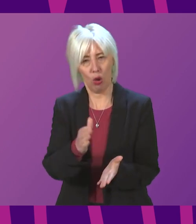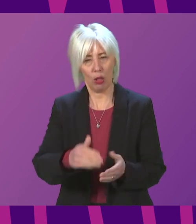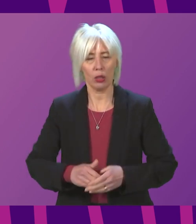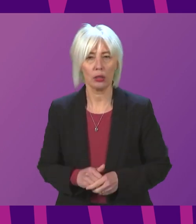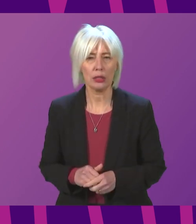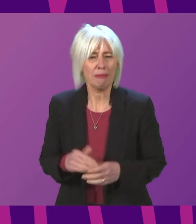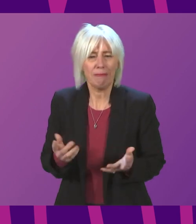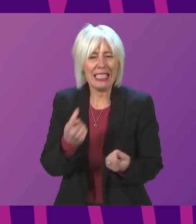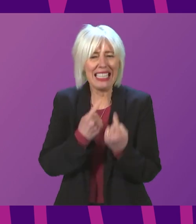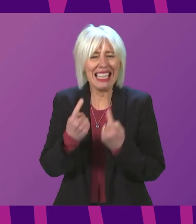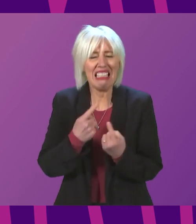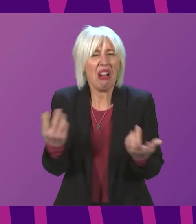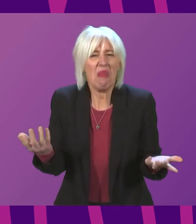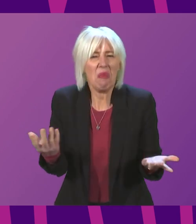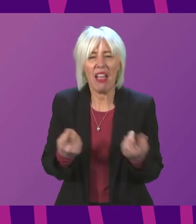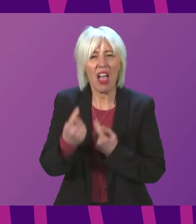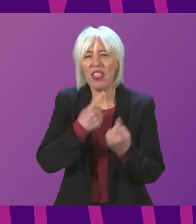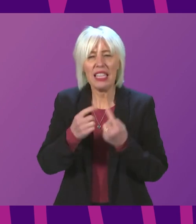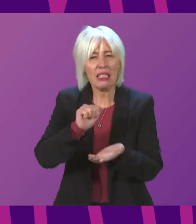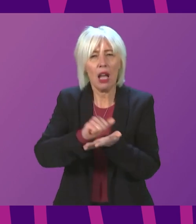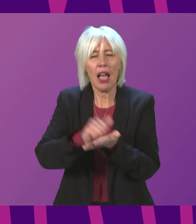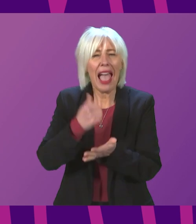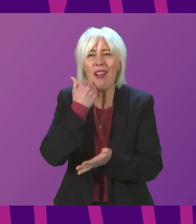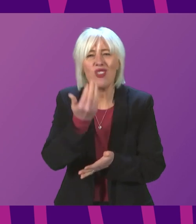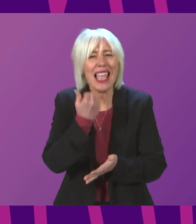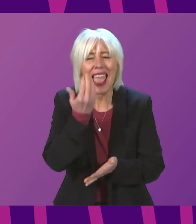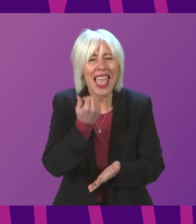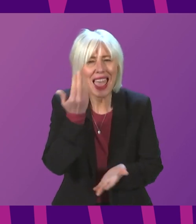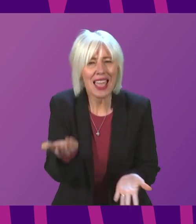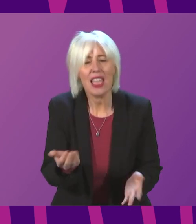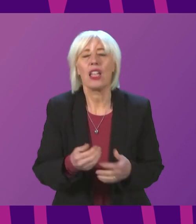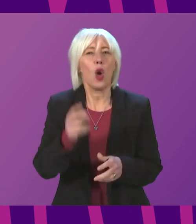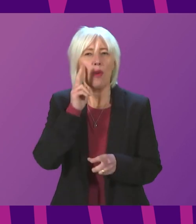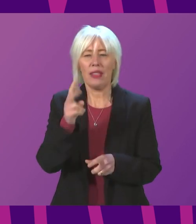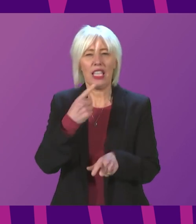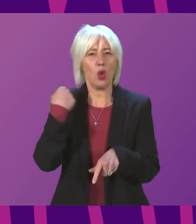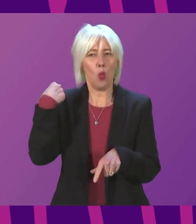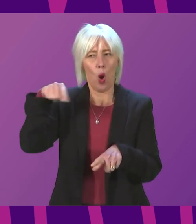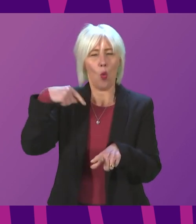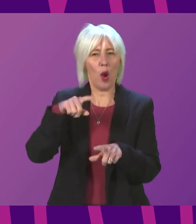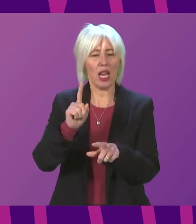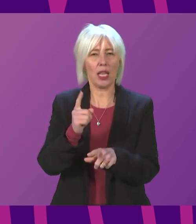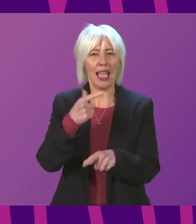The data is published daily. Over the past week, there has been an 87 per cent increase